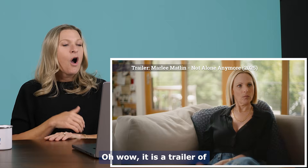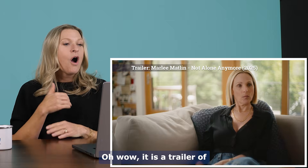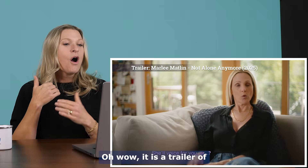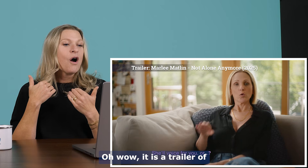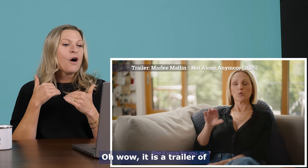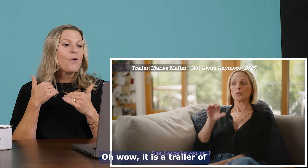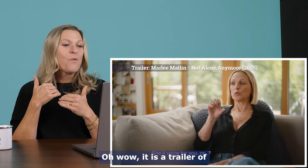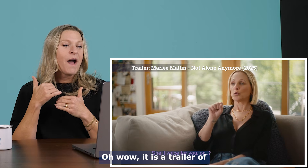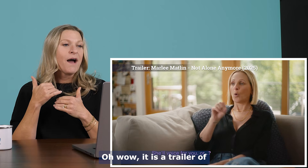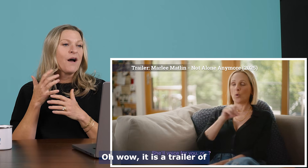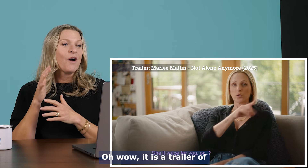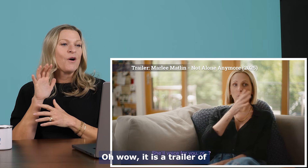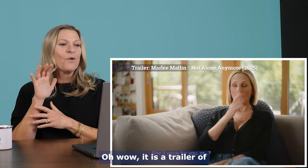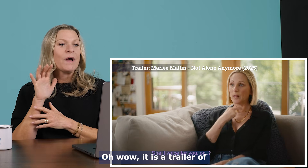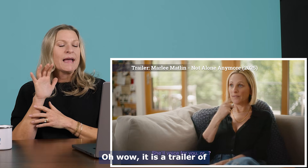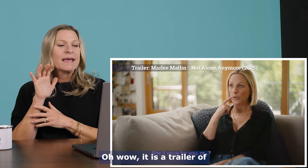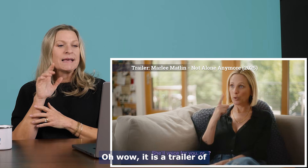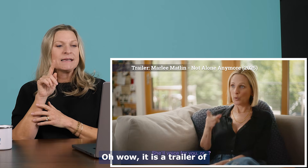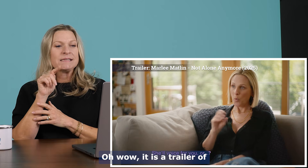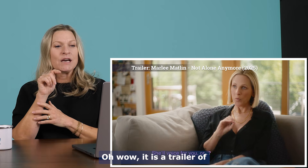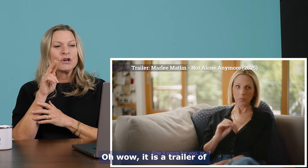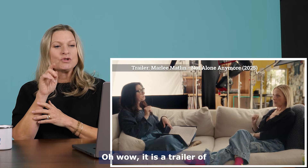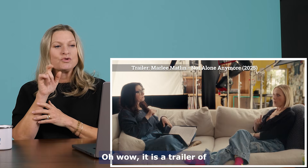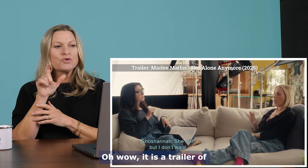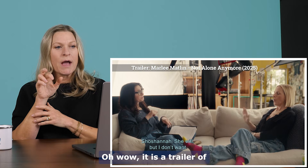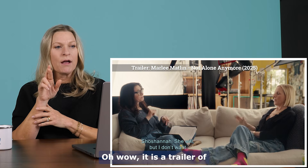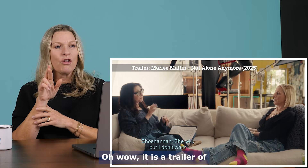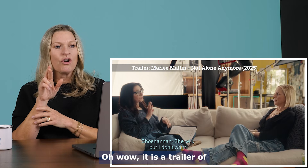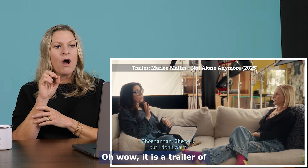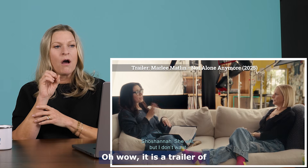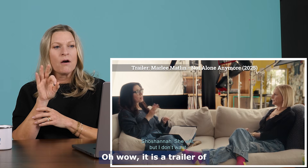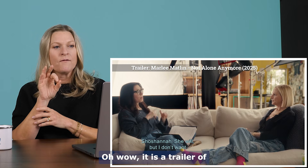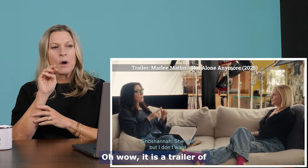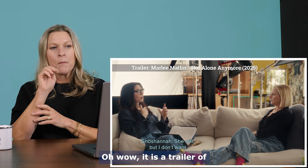Oh wow, it is a trailer of